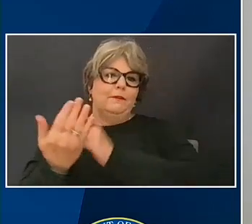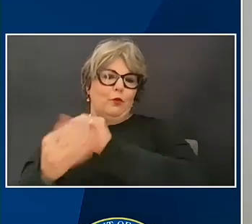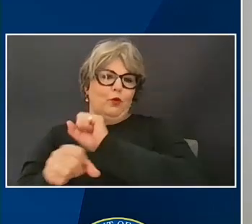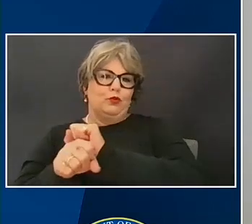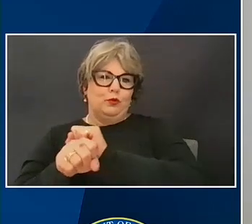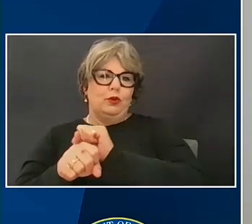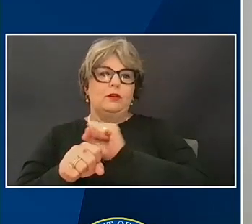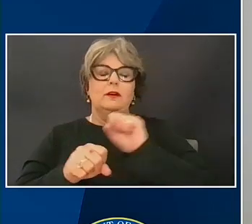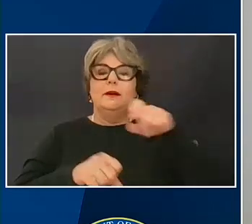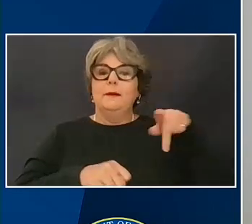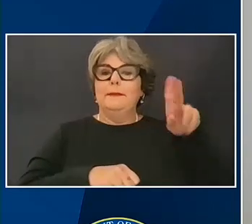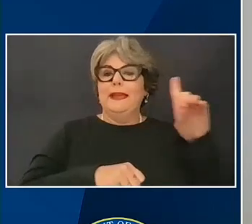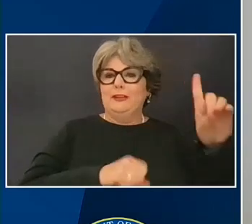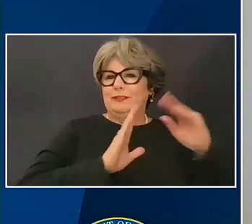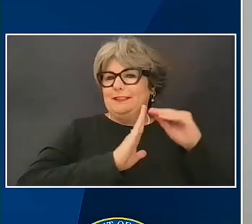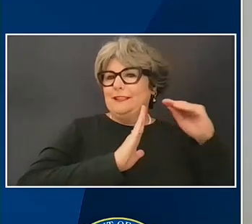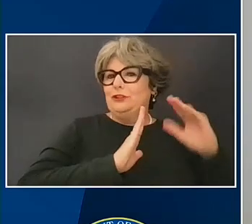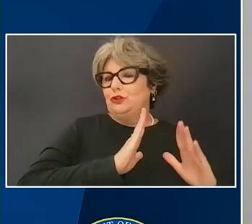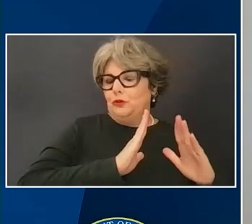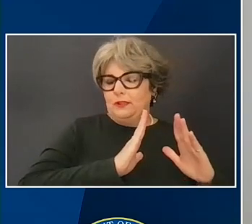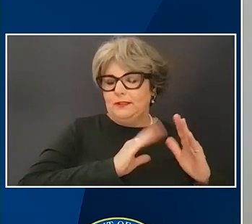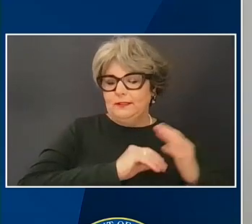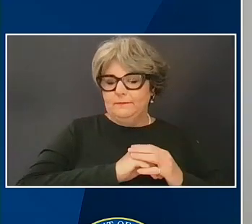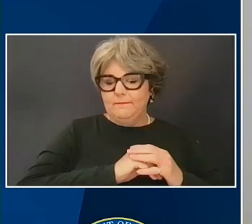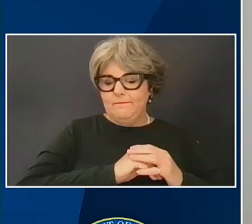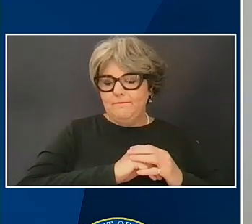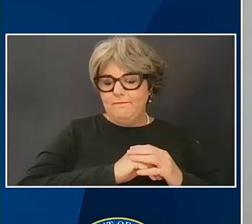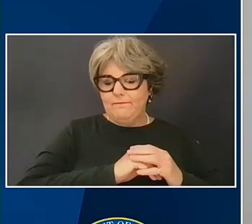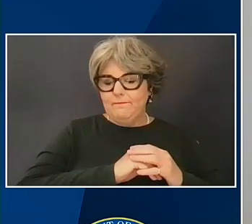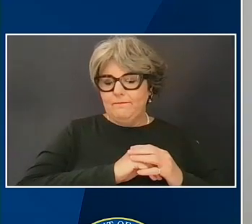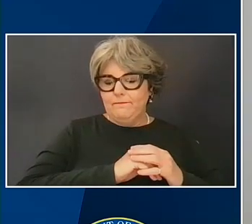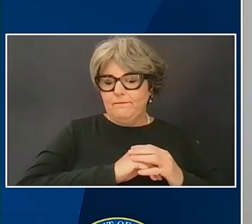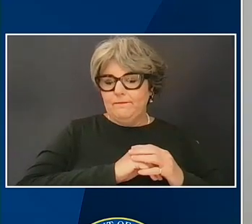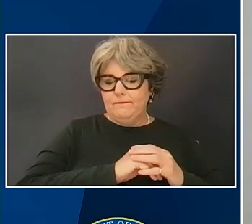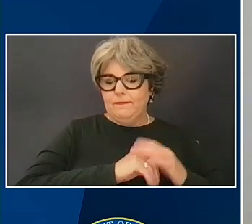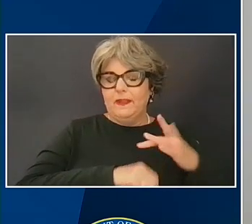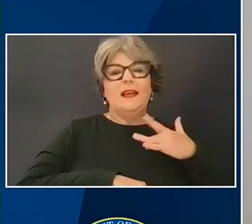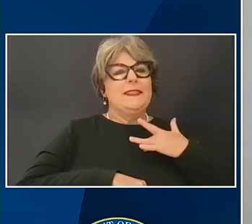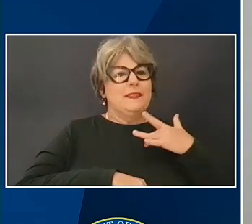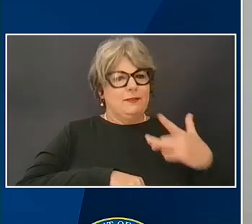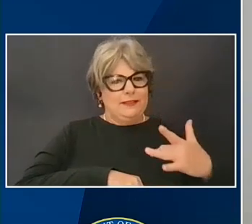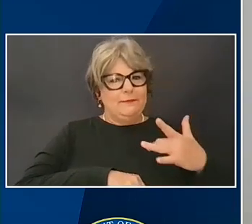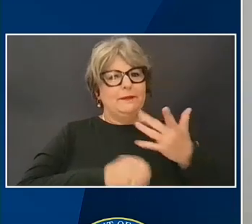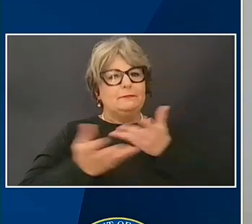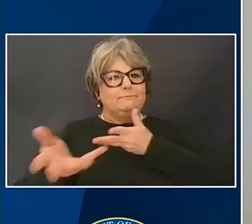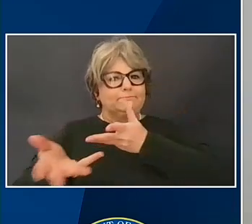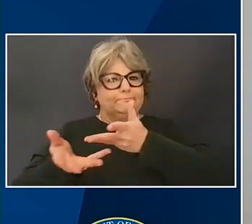acknowledgment that although there typically is interaction and there is an